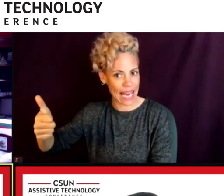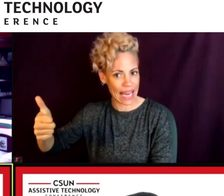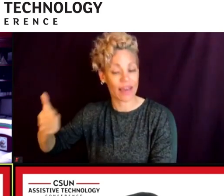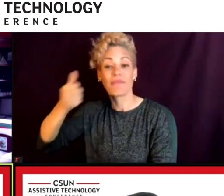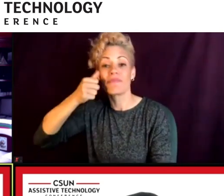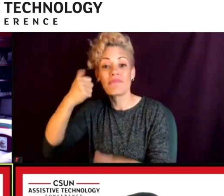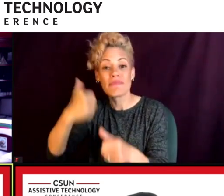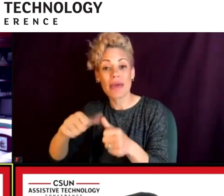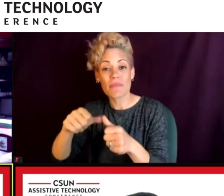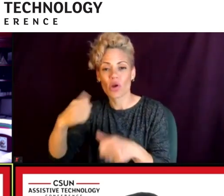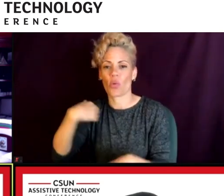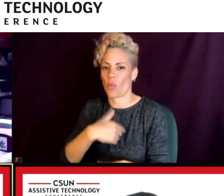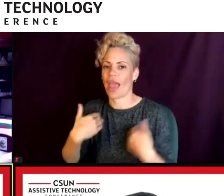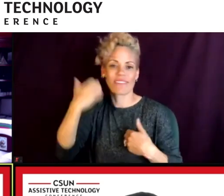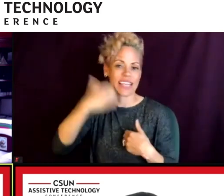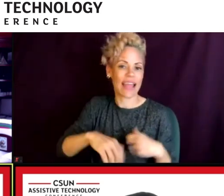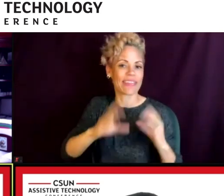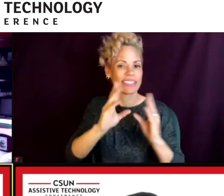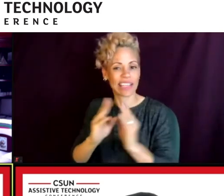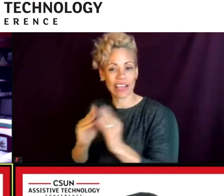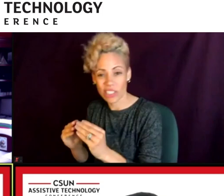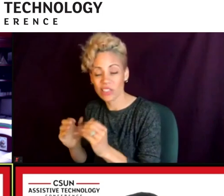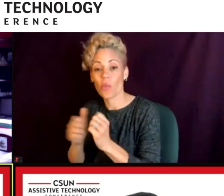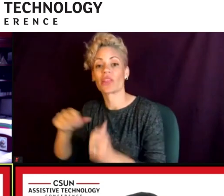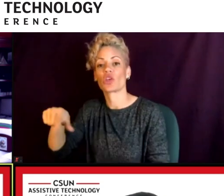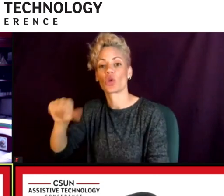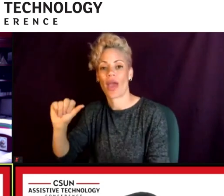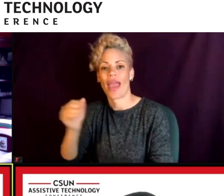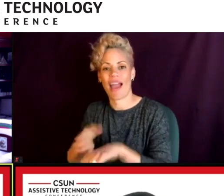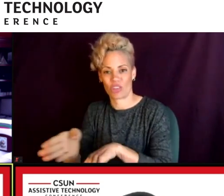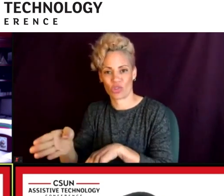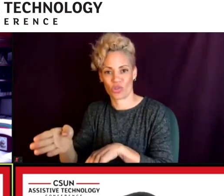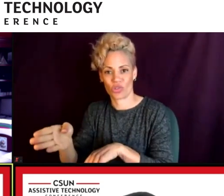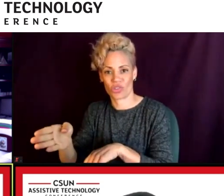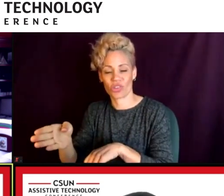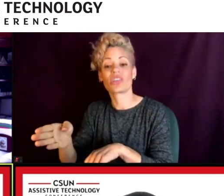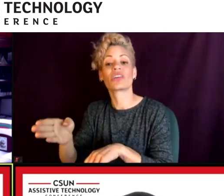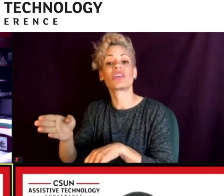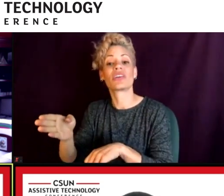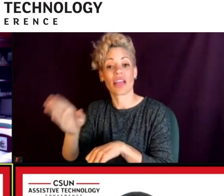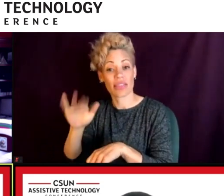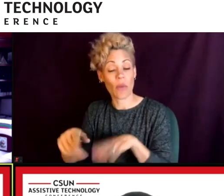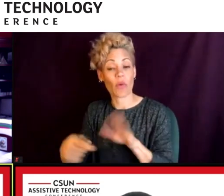which are followed by a live Q&A. These will be shown at specific times.